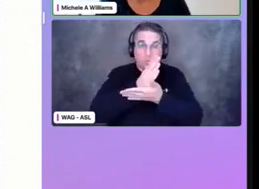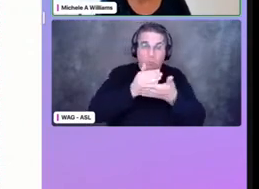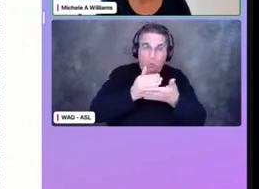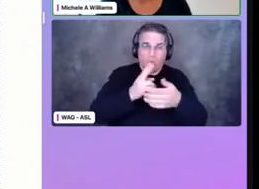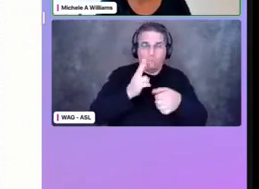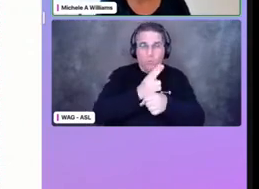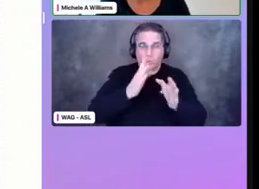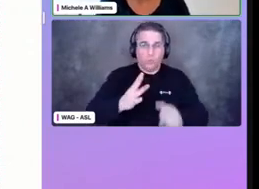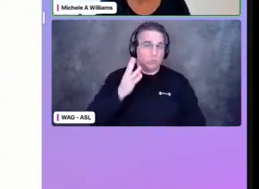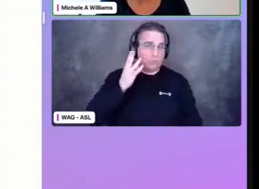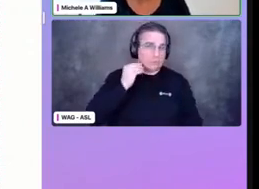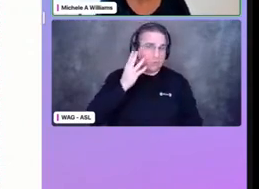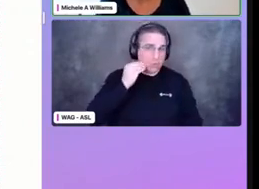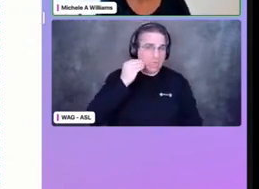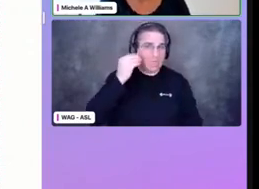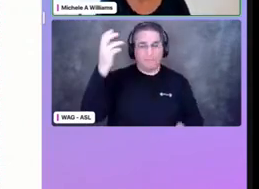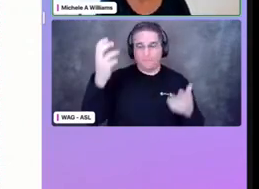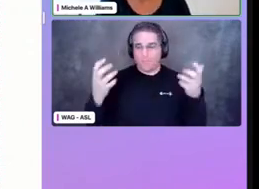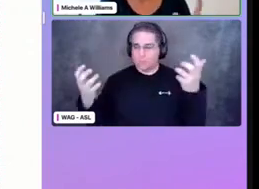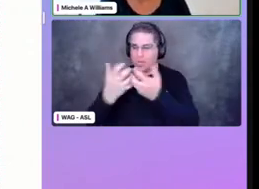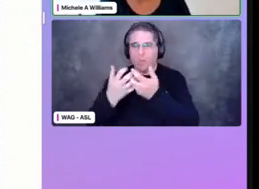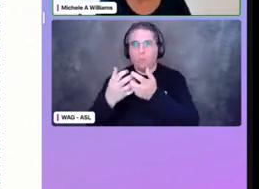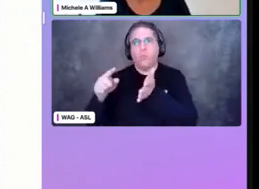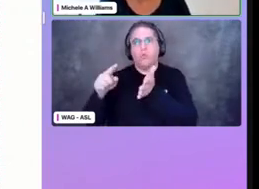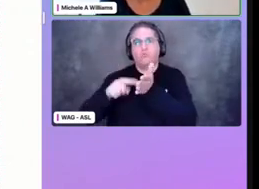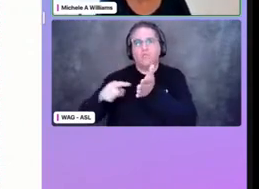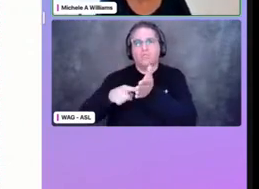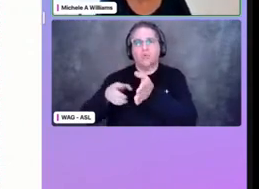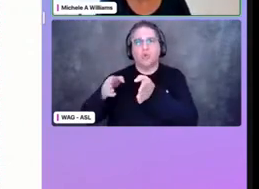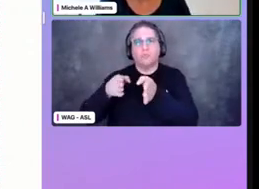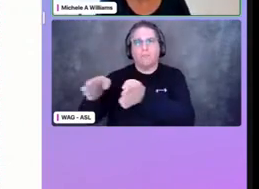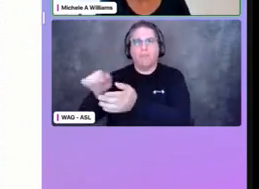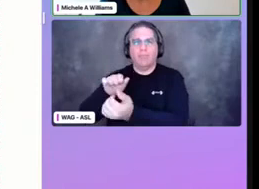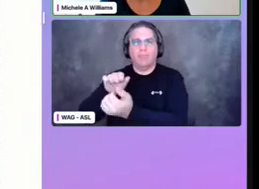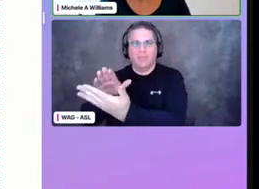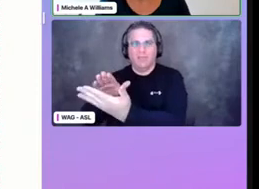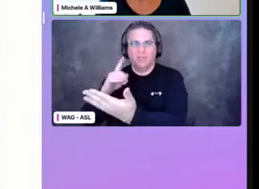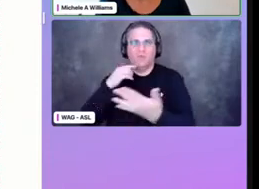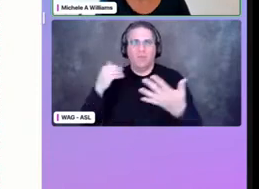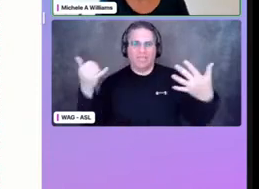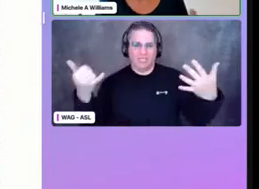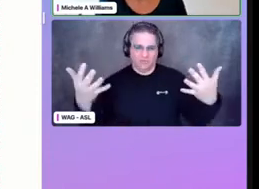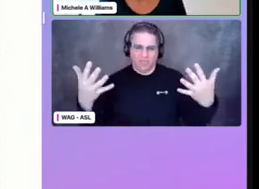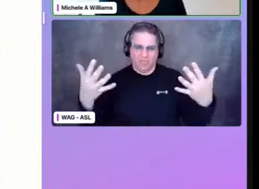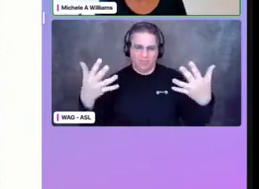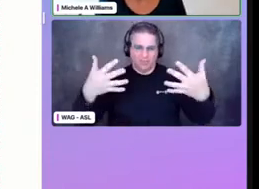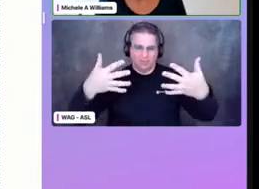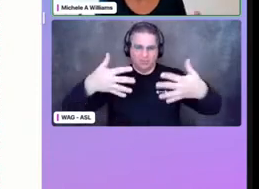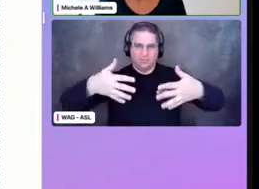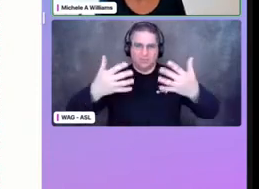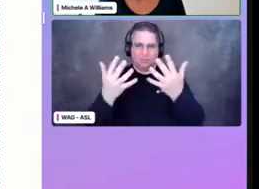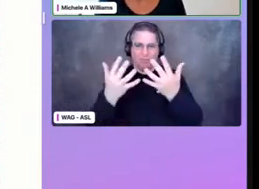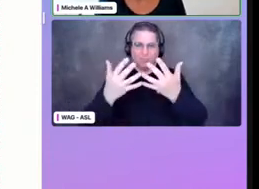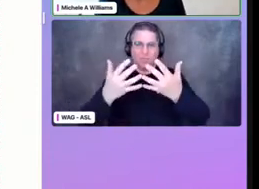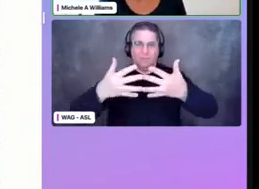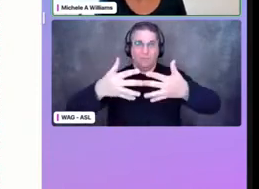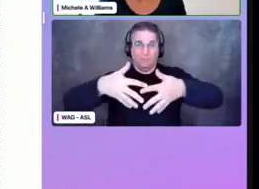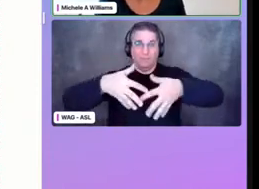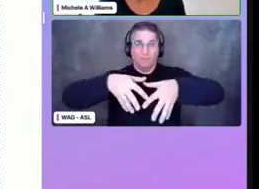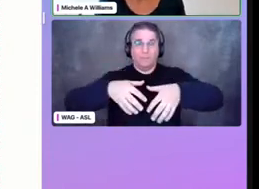like diagram because it takes the elements experience and pairs of user it with various research methods that can, and